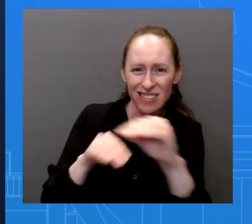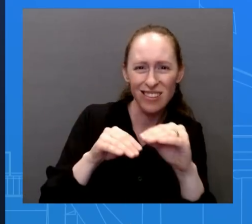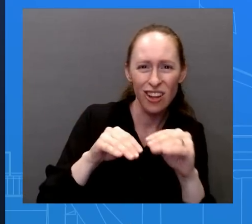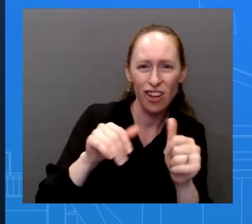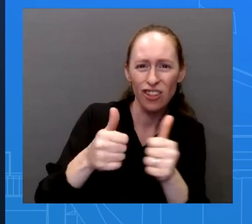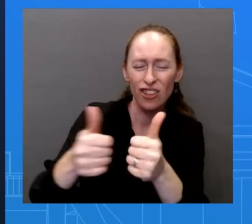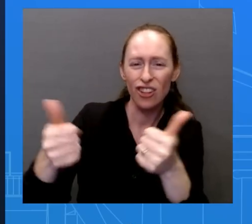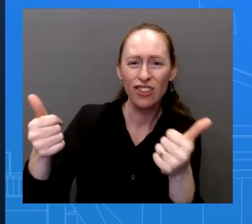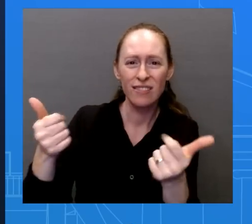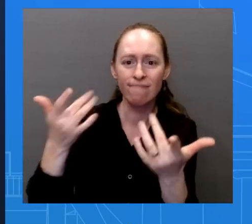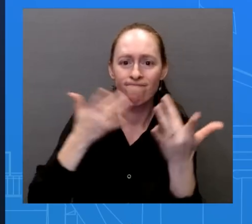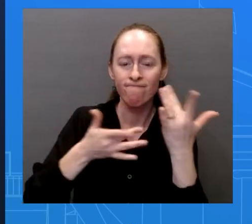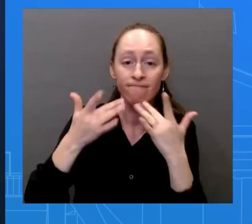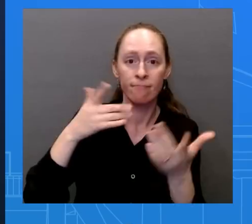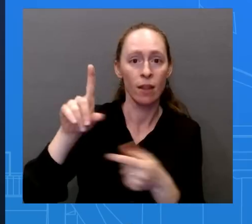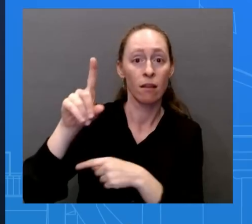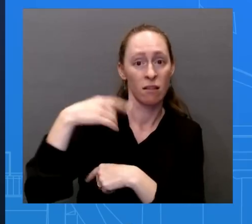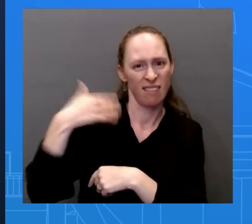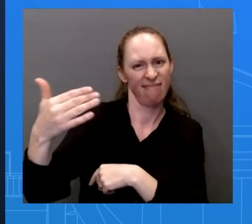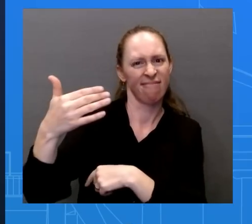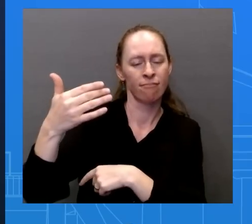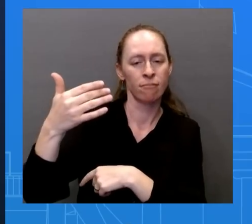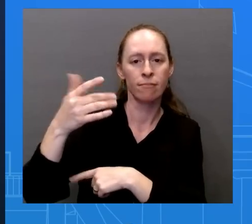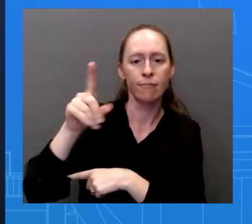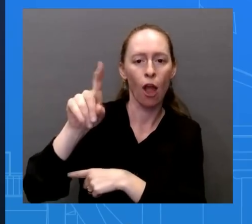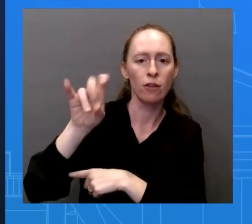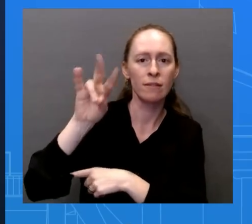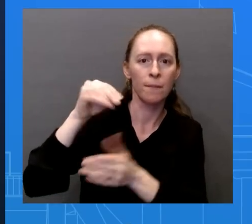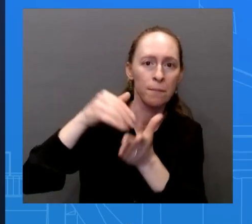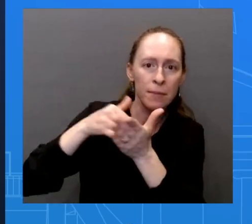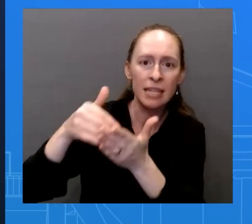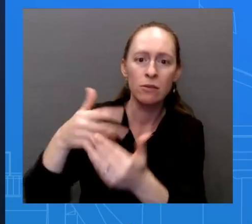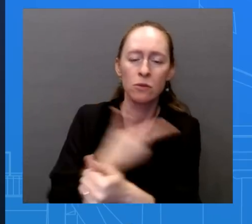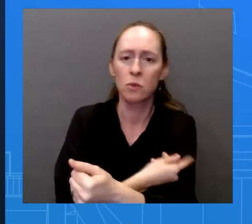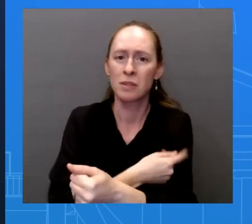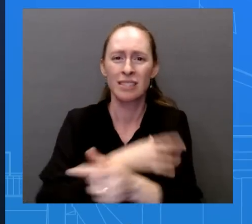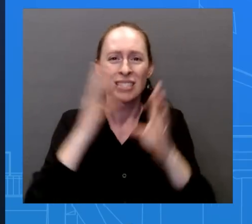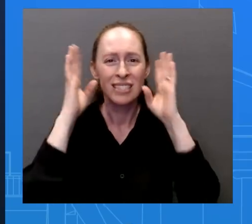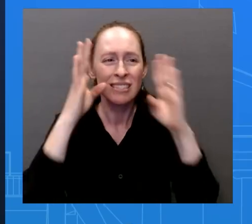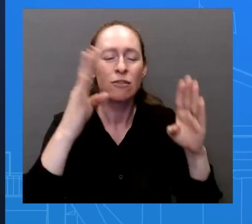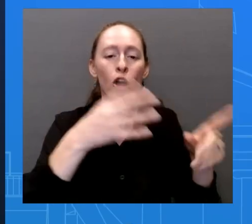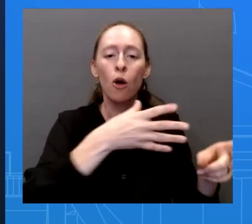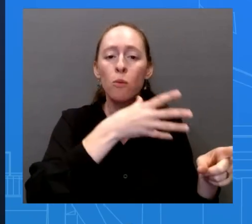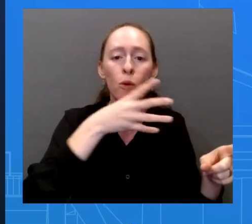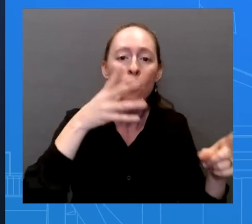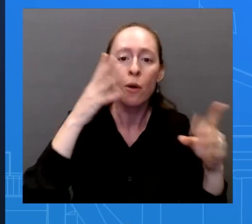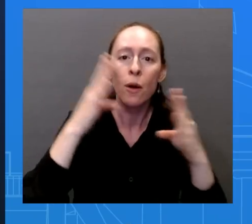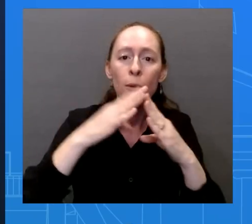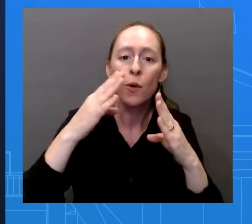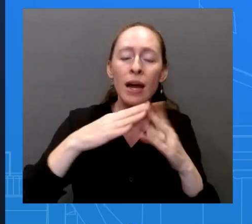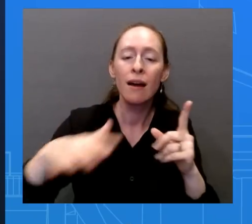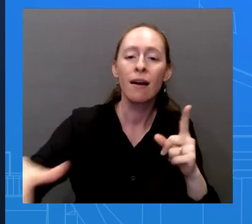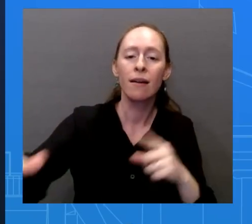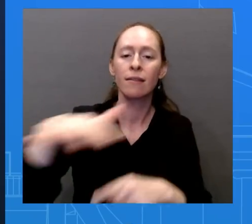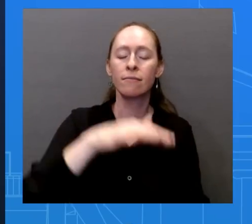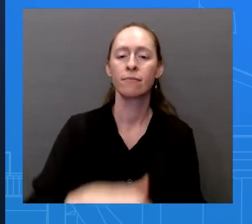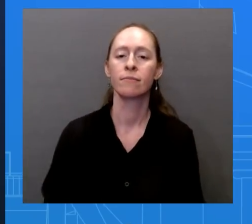if we want to make it available at Motor Speedways, you're not going to use up every single last dose. You have to be able to willing and be --